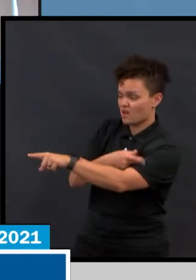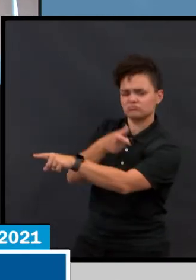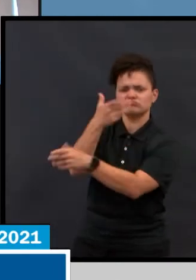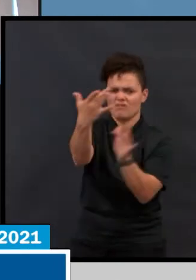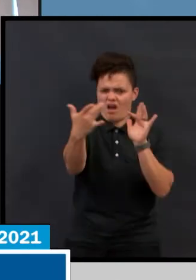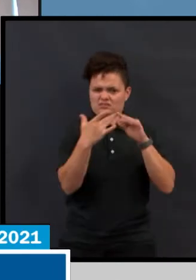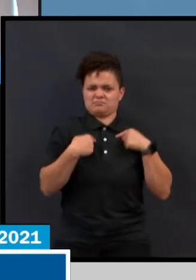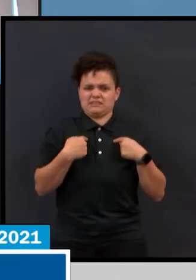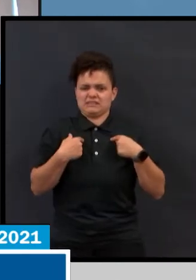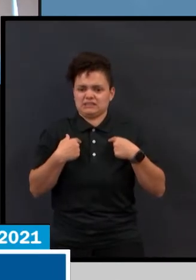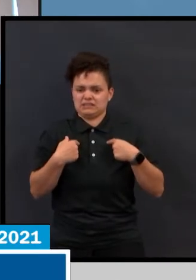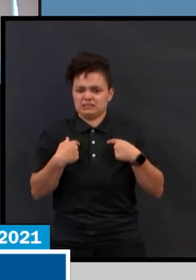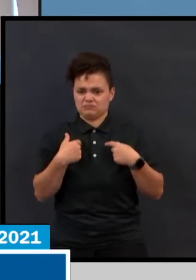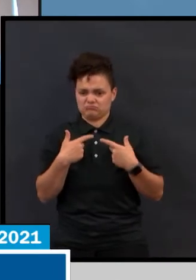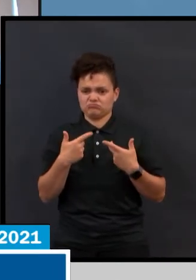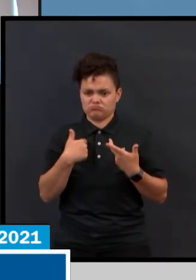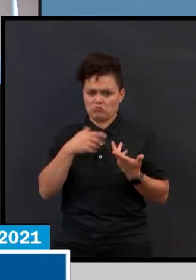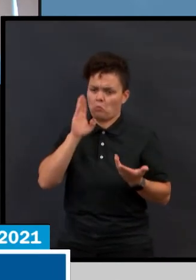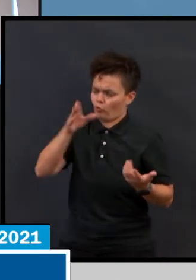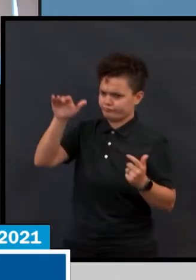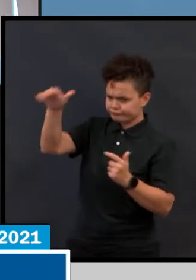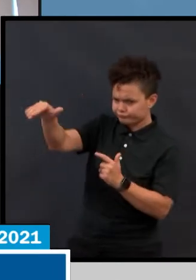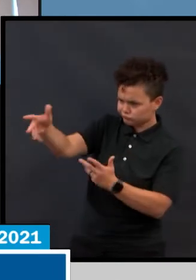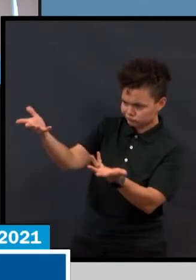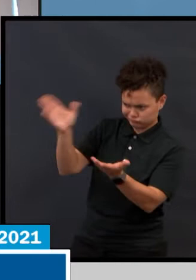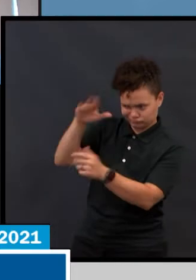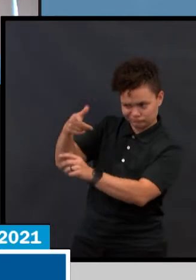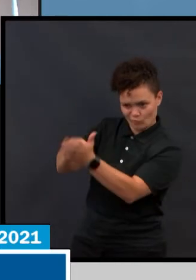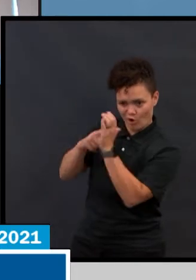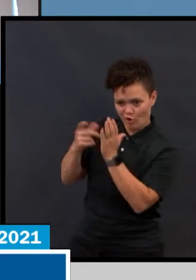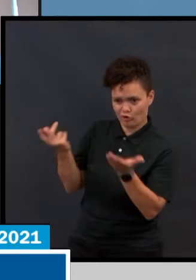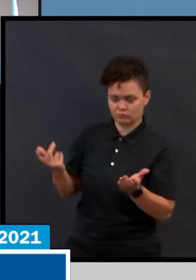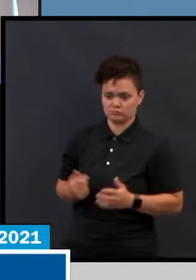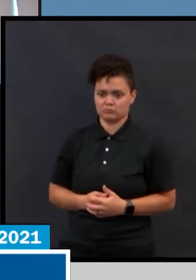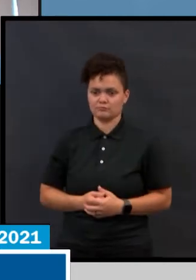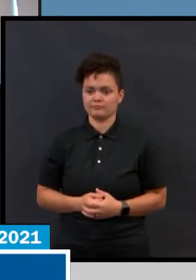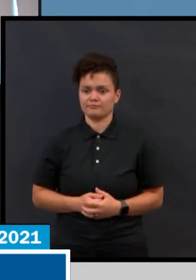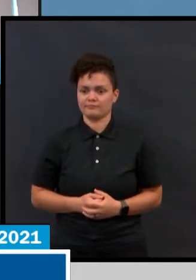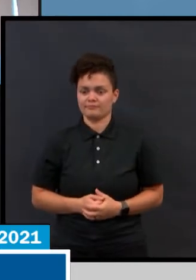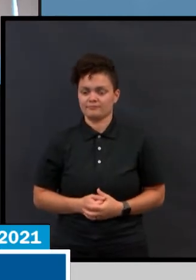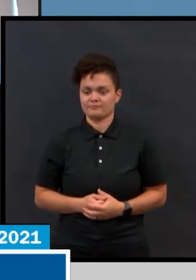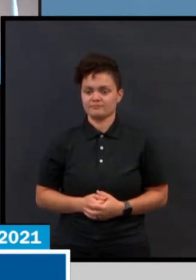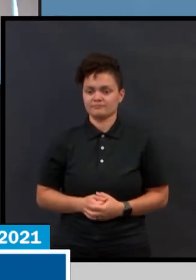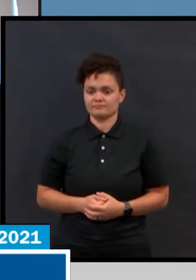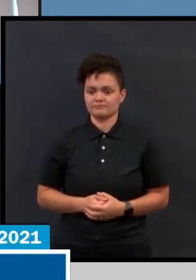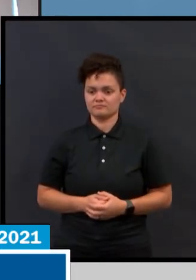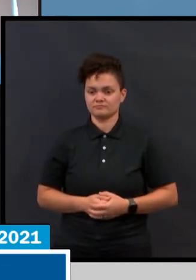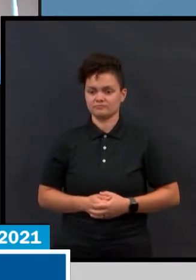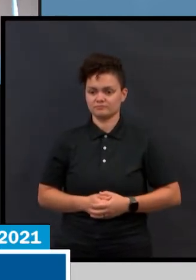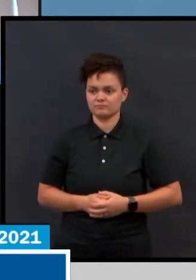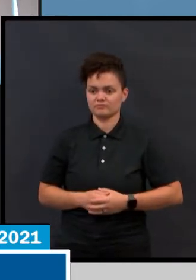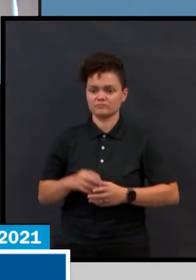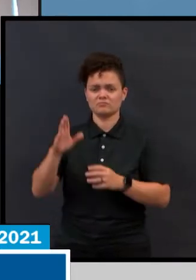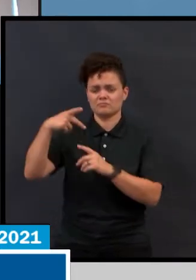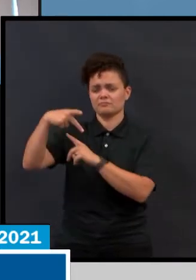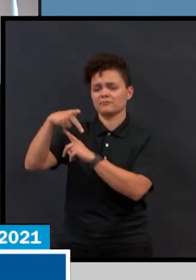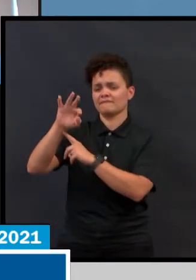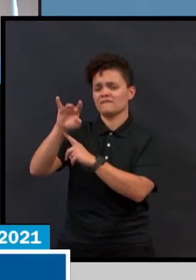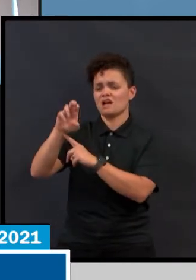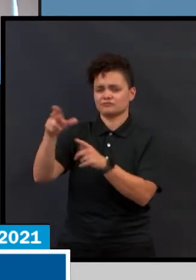next slide please so as i mentioned pfizer is fully approved but that but moderna is not far